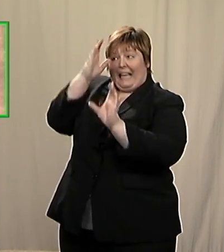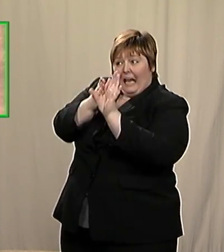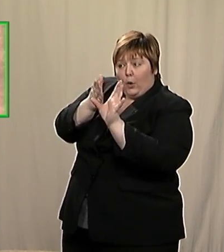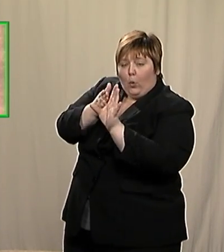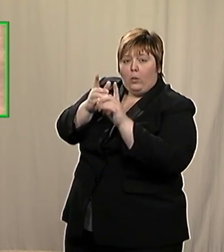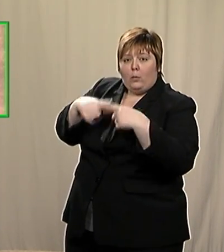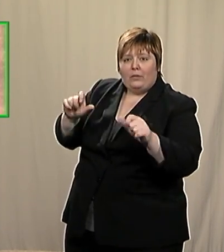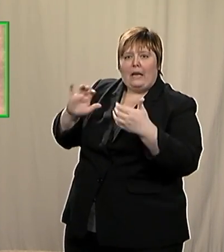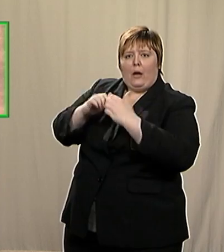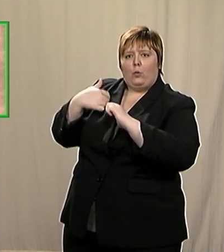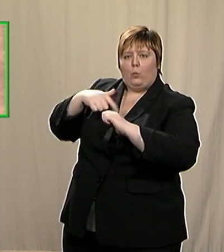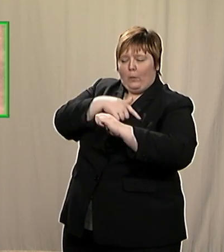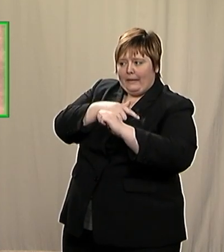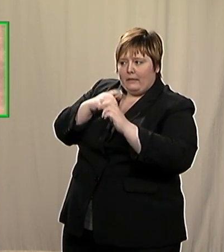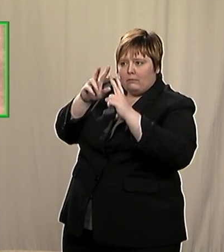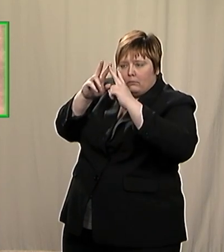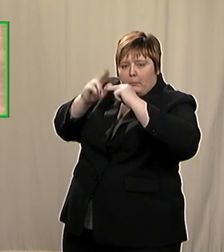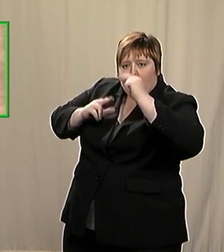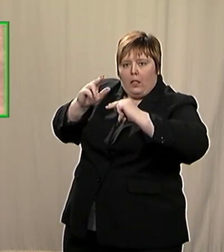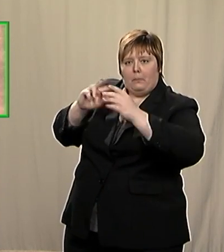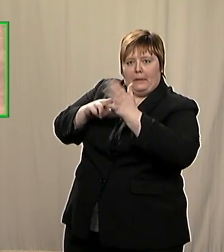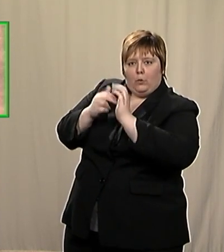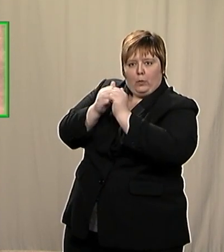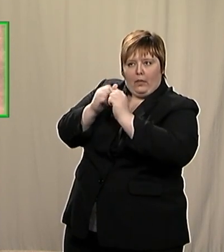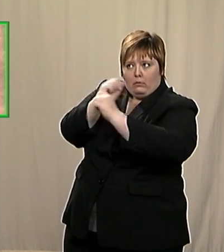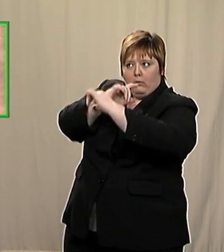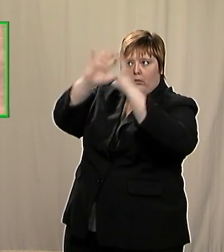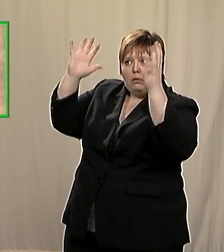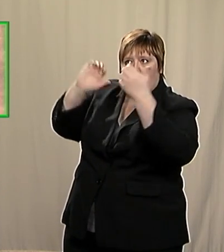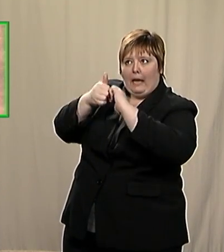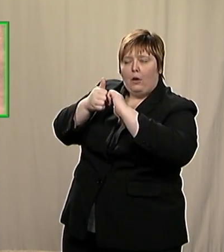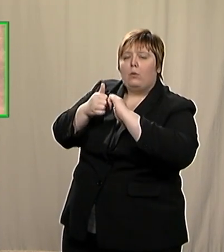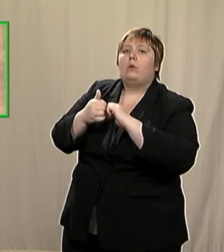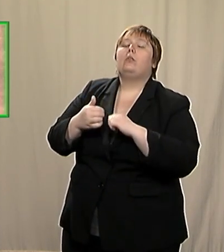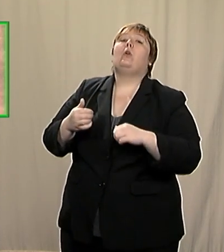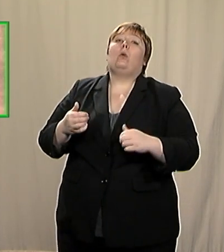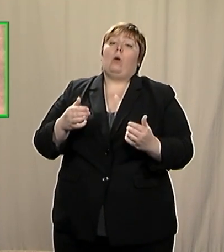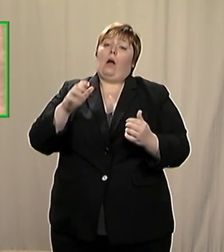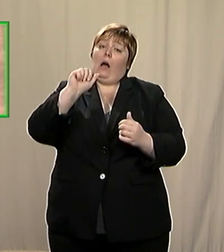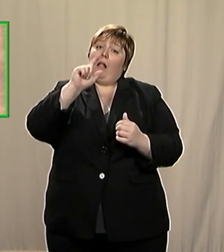Crucially in the alignment, we're not talking about we're favoring one side over the other.